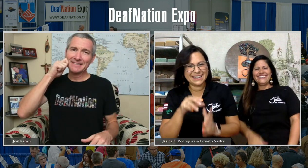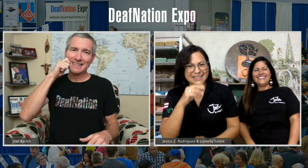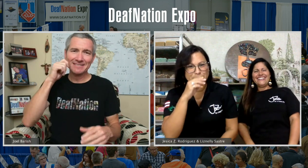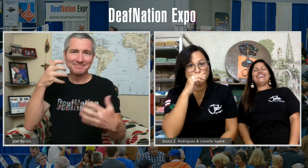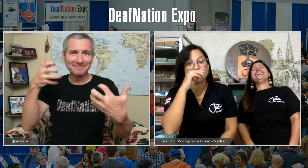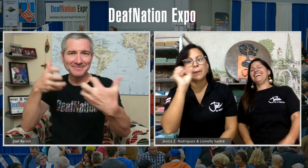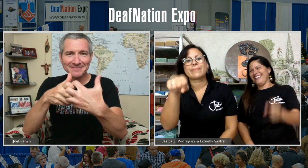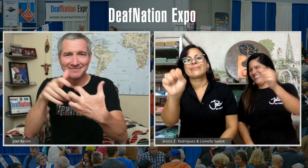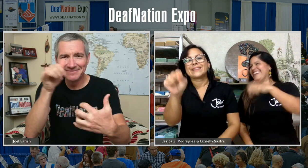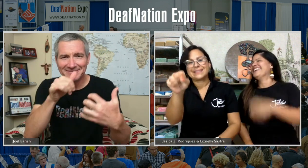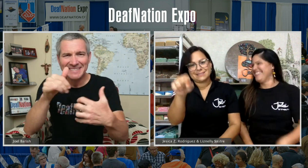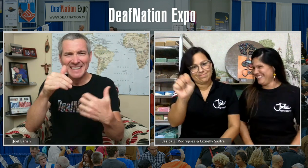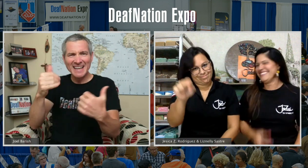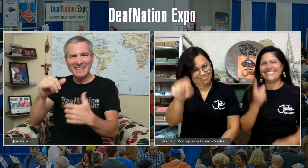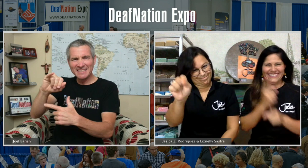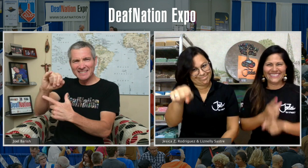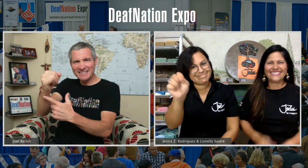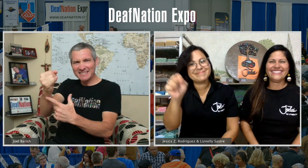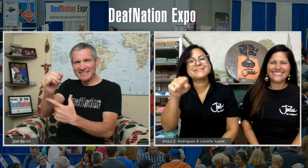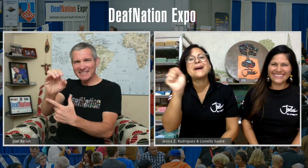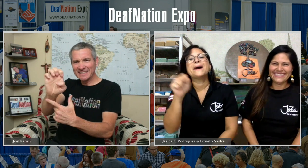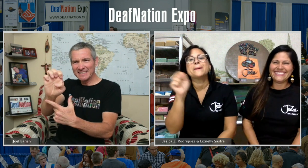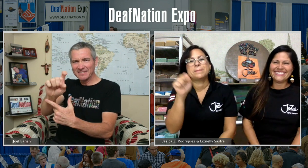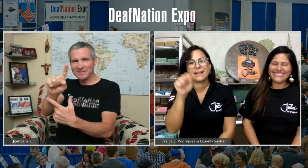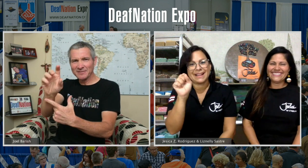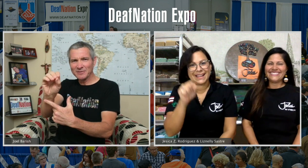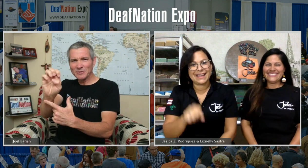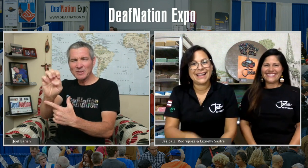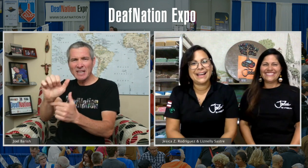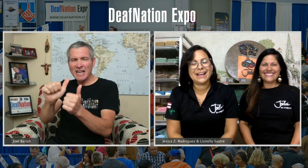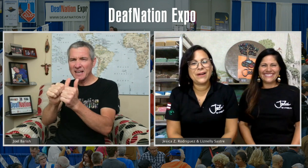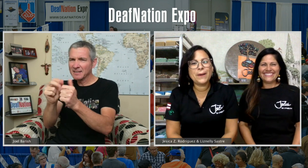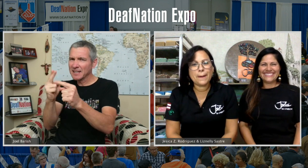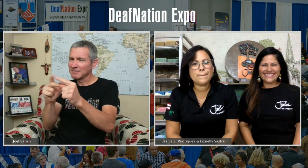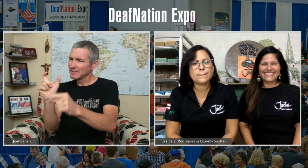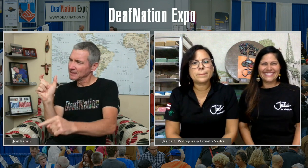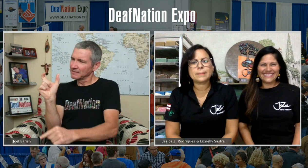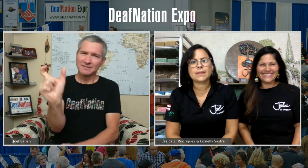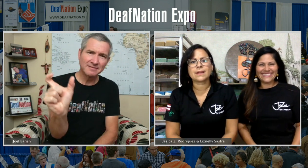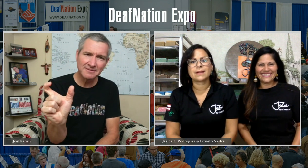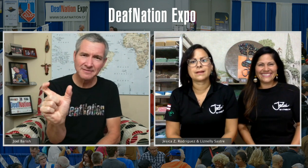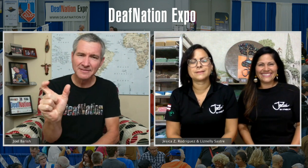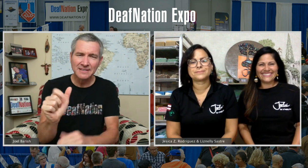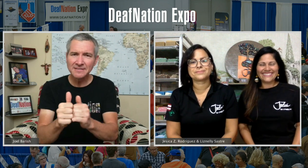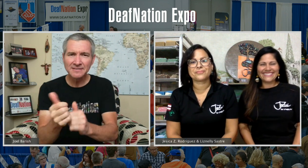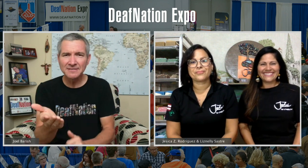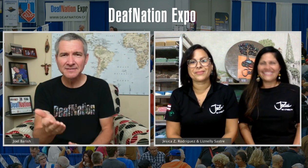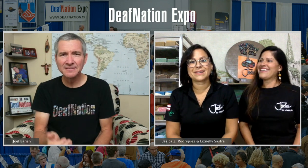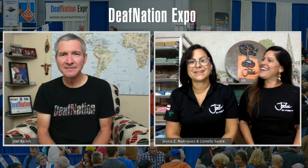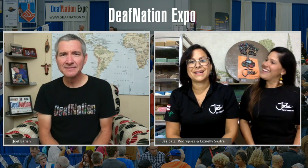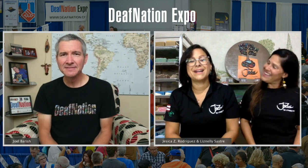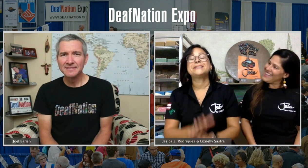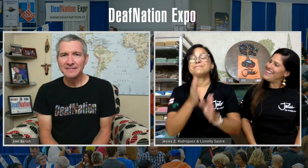Quote: Happy skin… That’s a perfect fit! Right. JeZoe… How did you come up with that name?